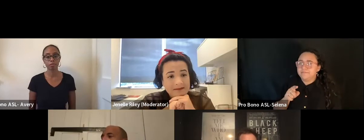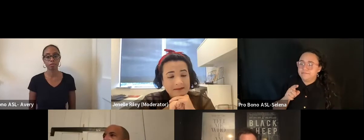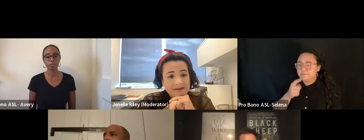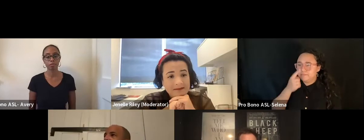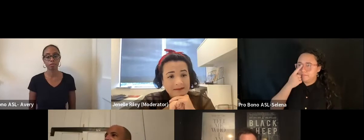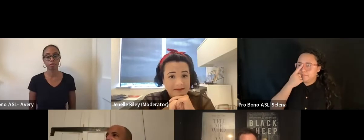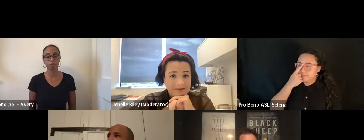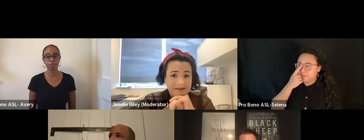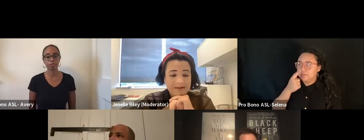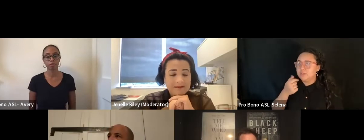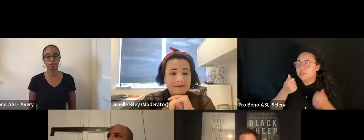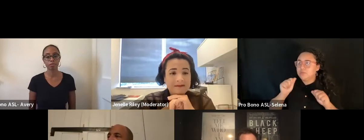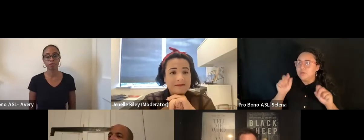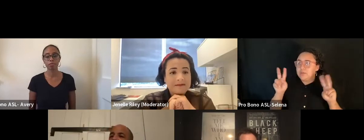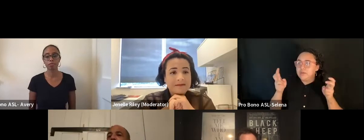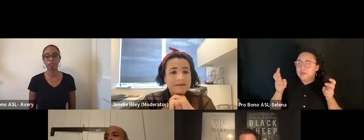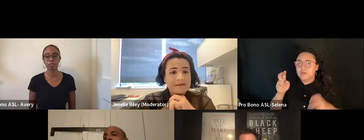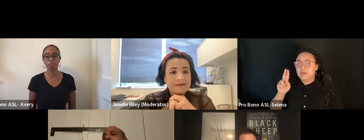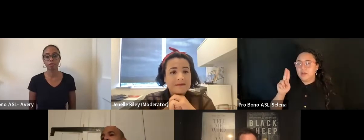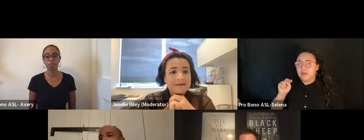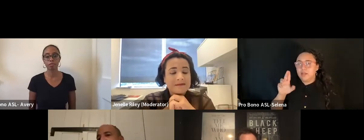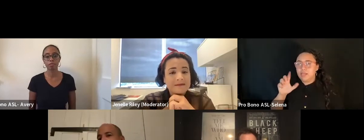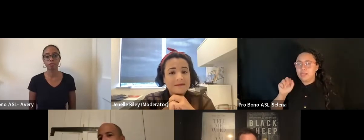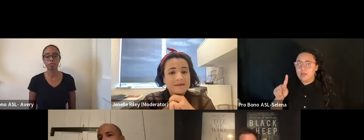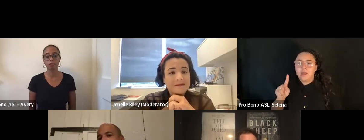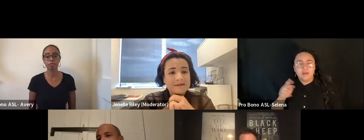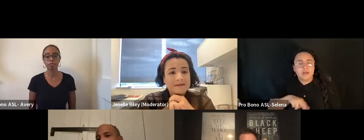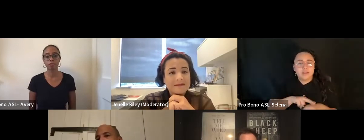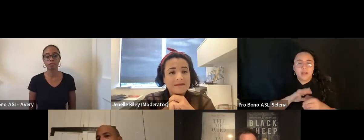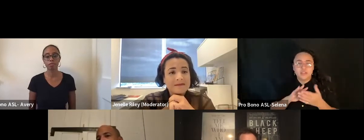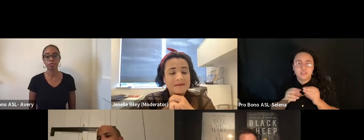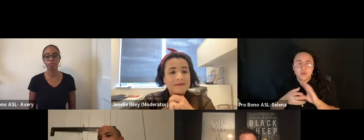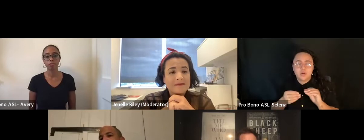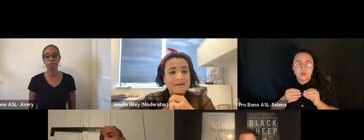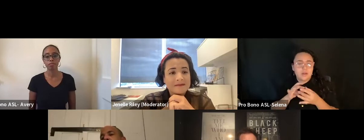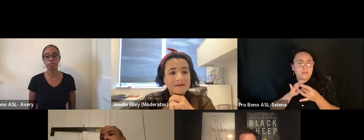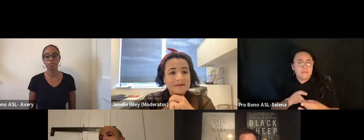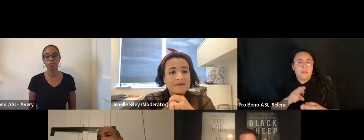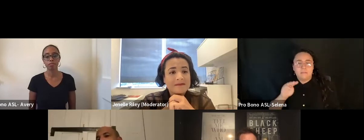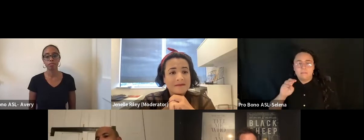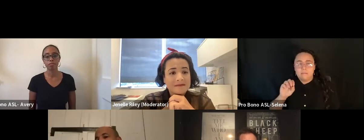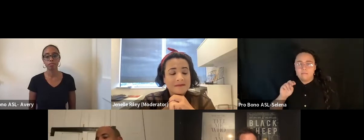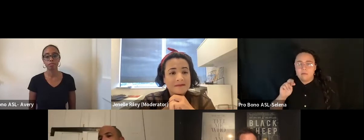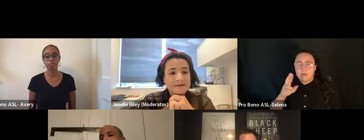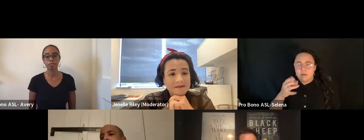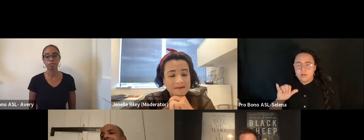the monarchy that sort of took place over the kind of best part of two decades.